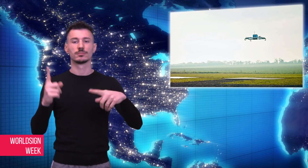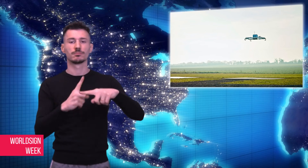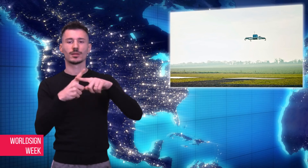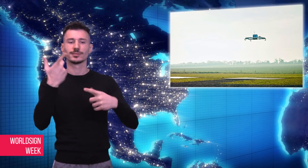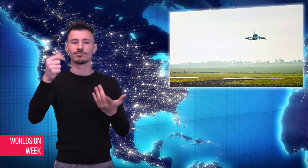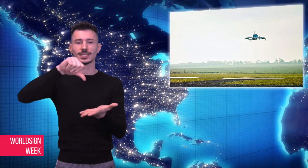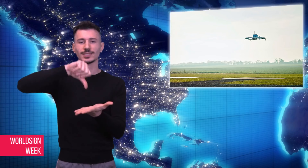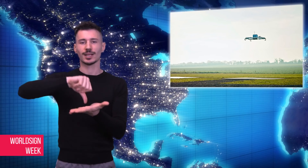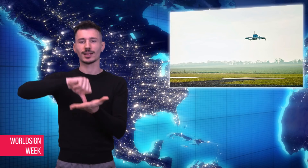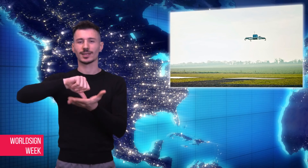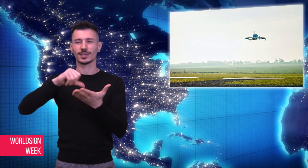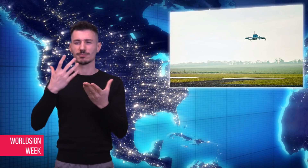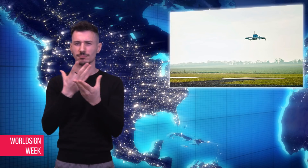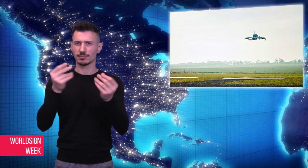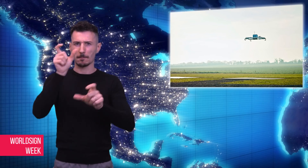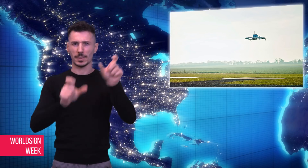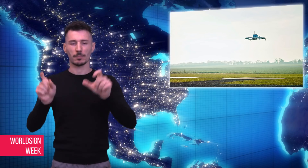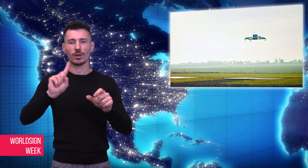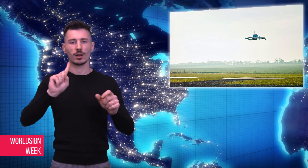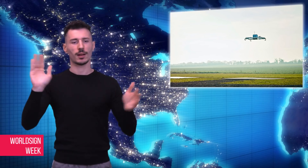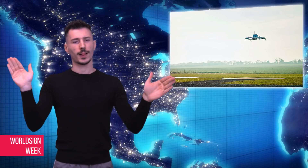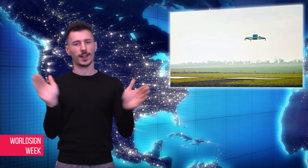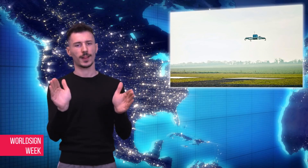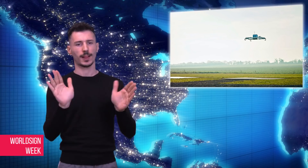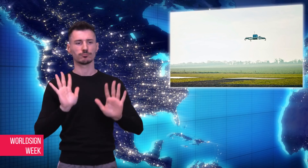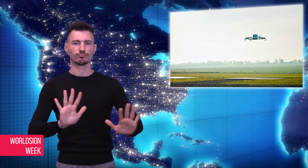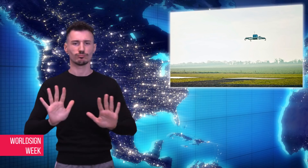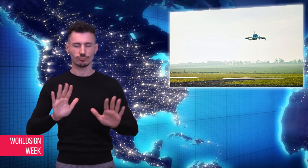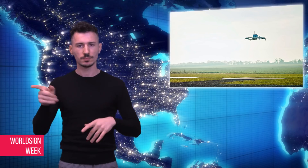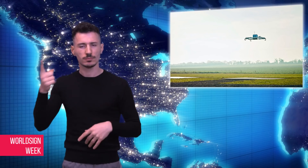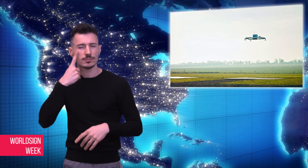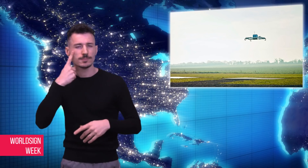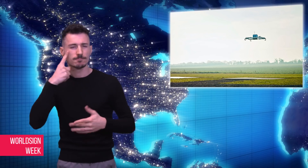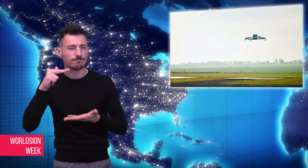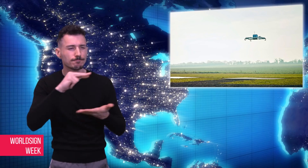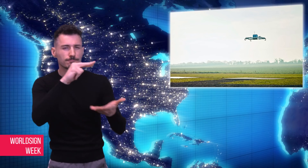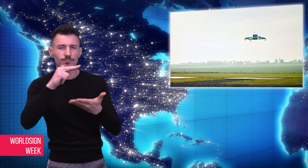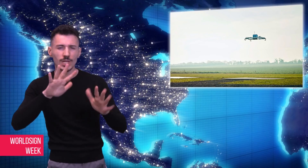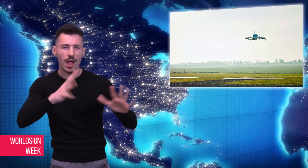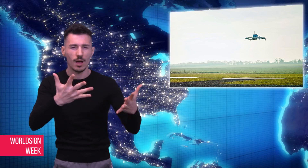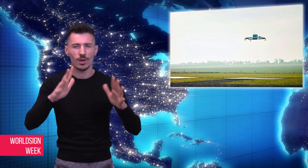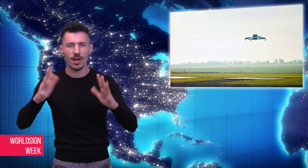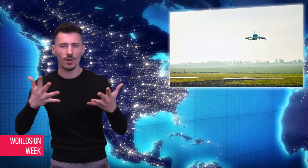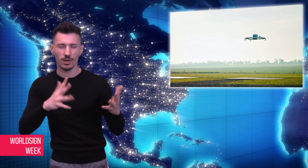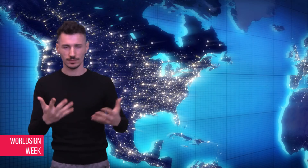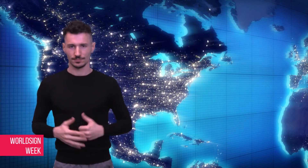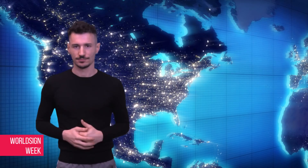supplies, and in less populated areas.